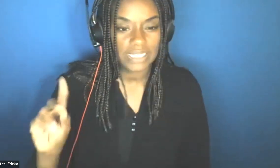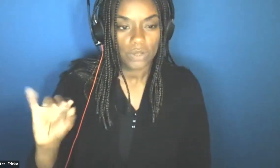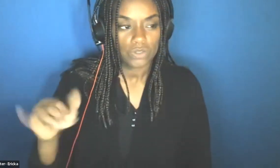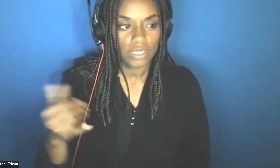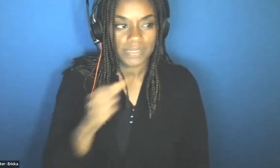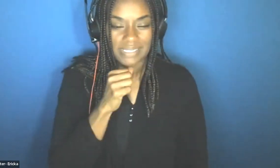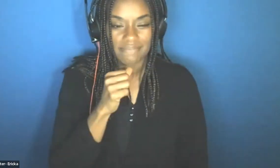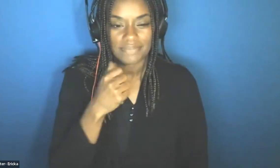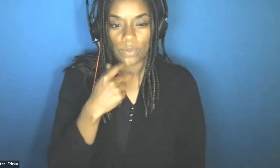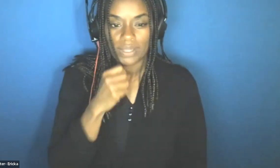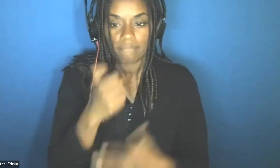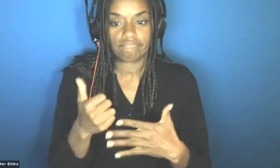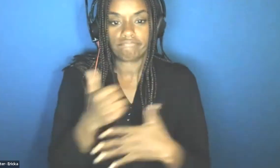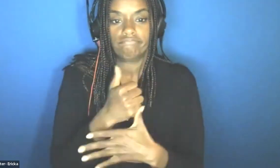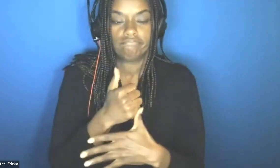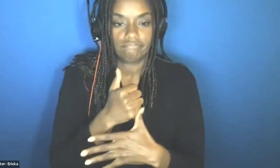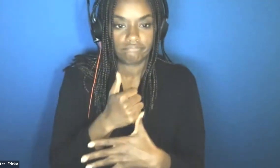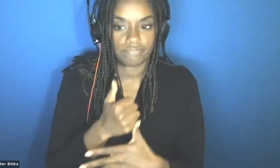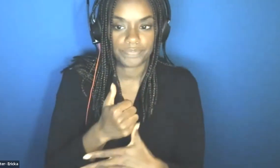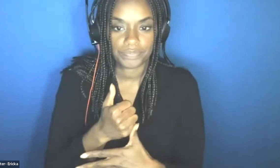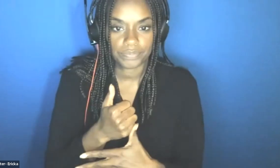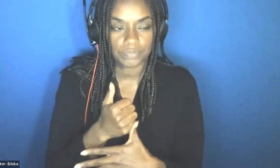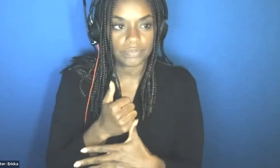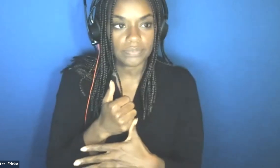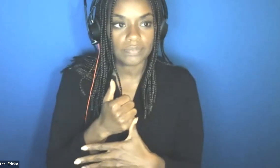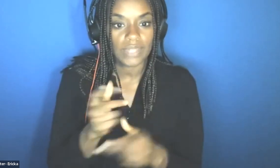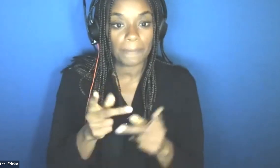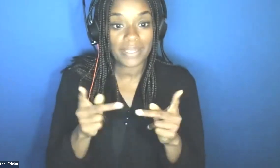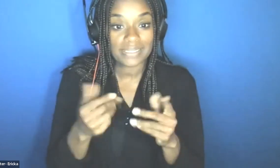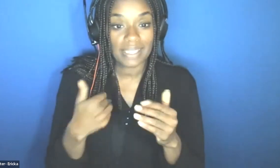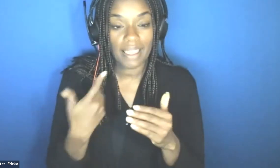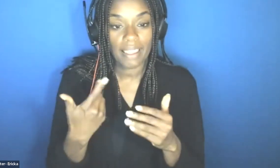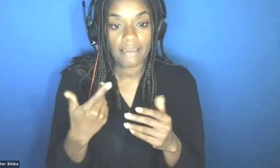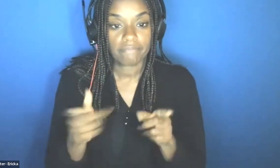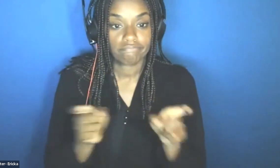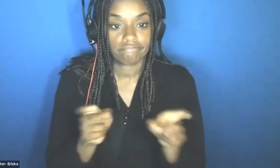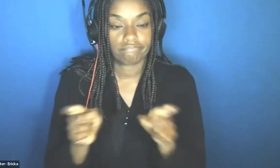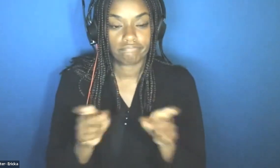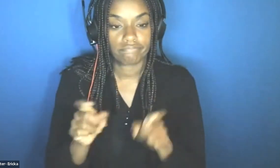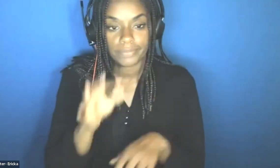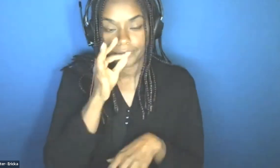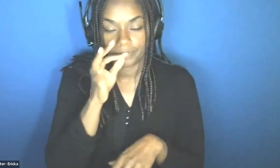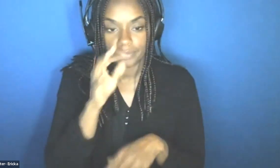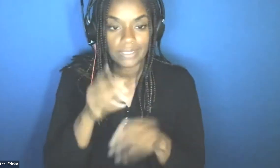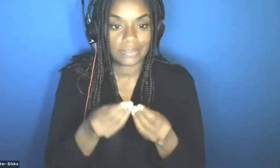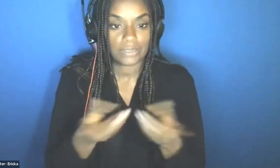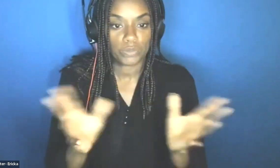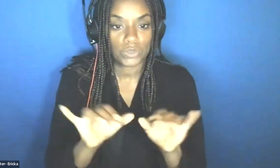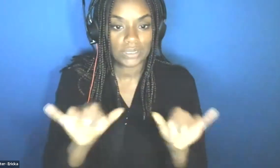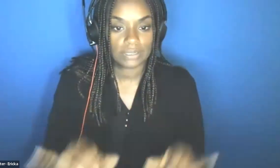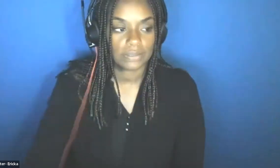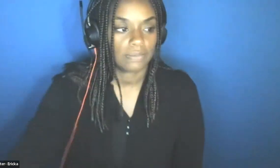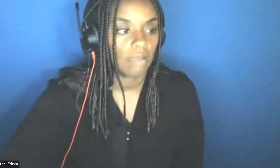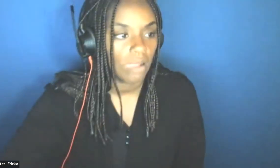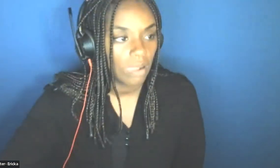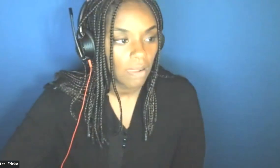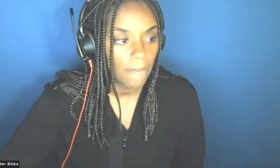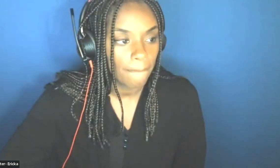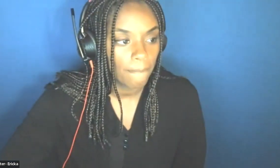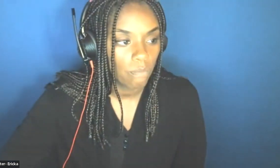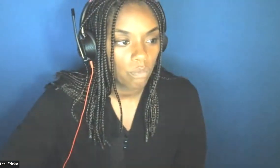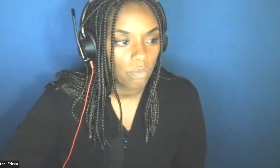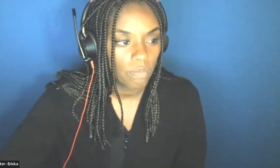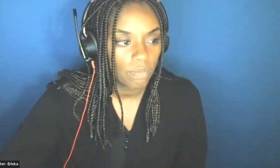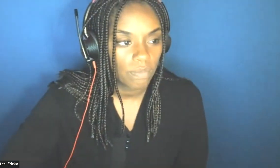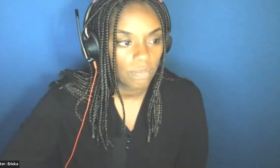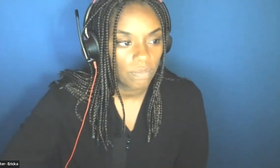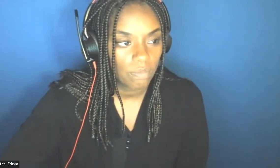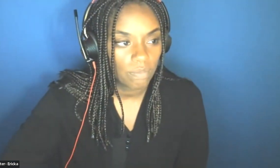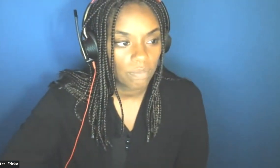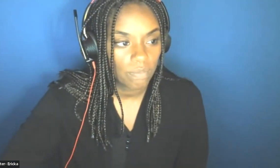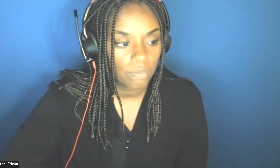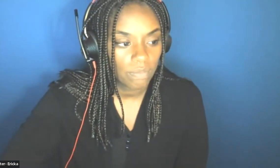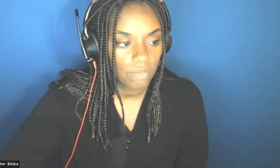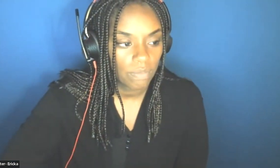what's called the Cole memo, issued by deputy attorney general James Cole.